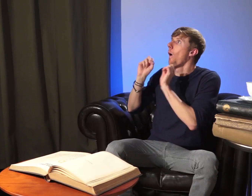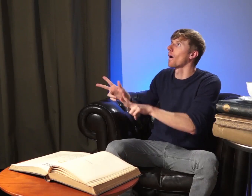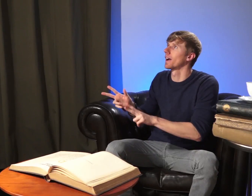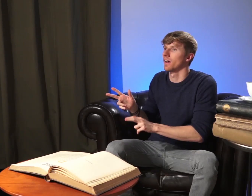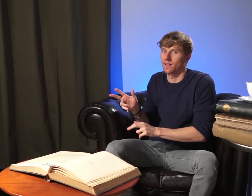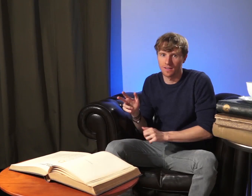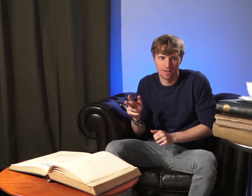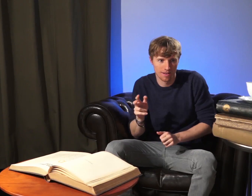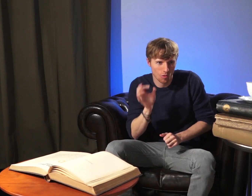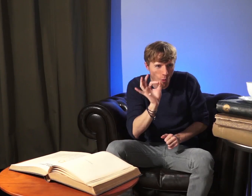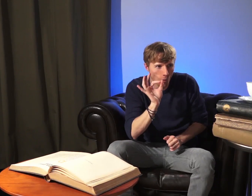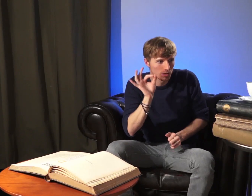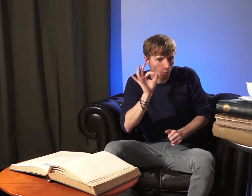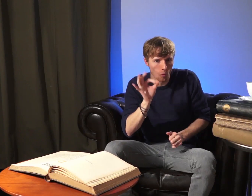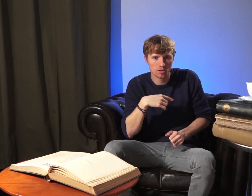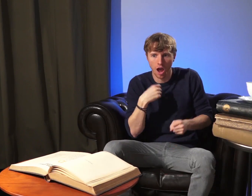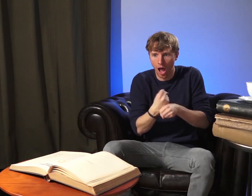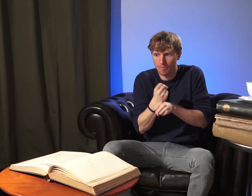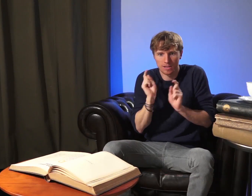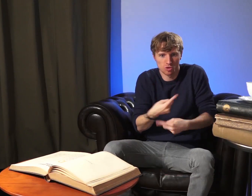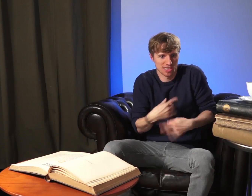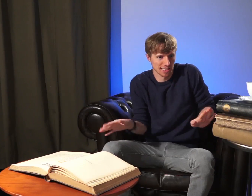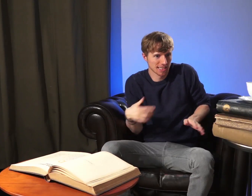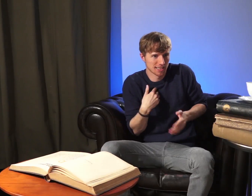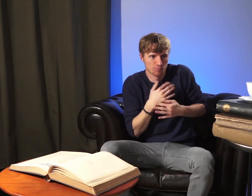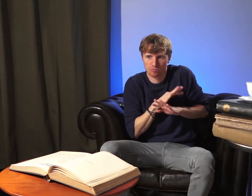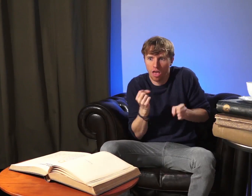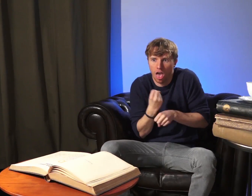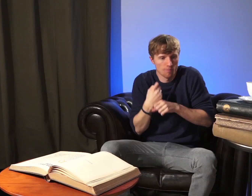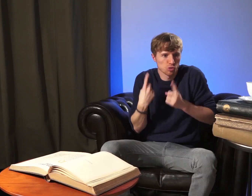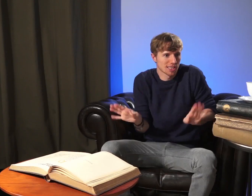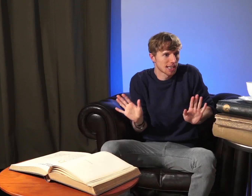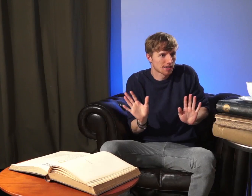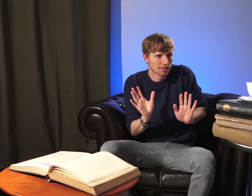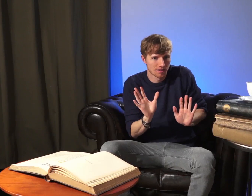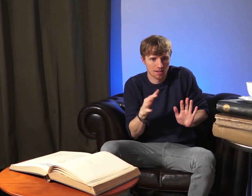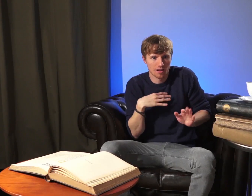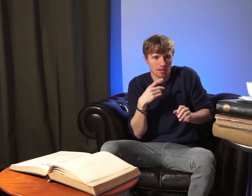"Great, I won´t have to work anymore